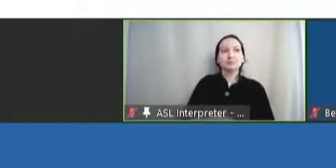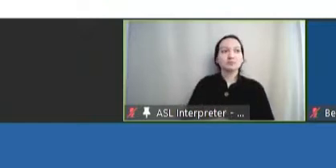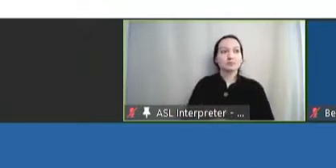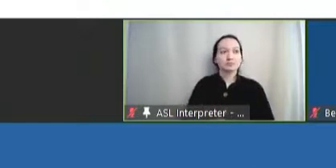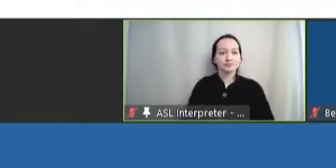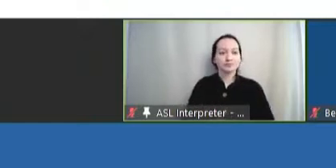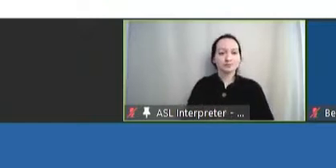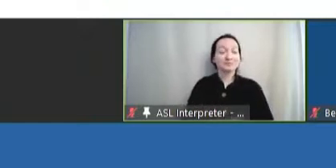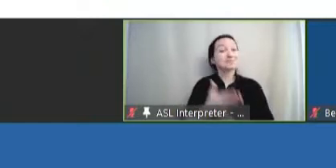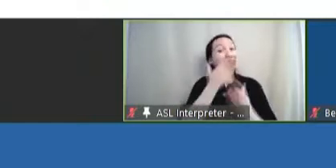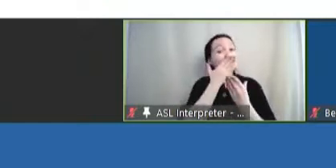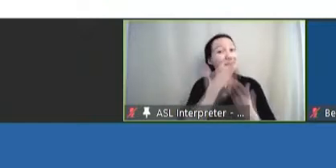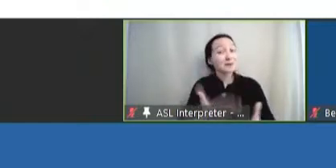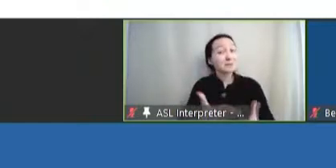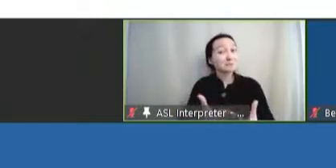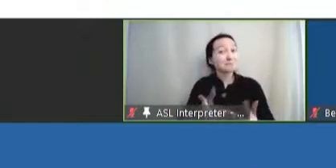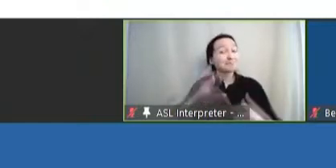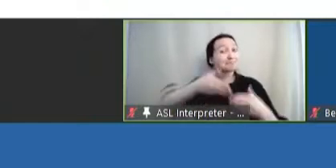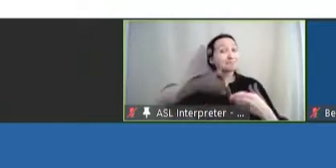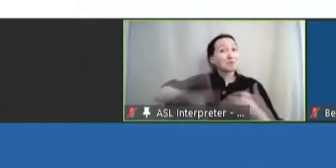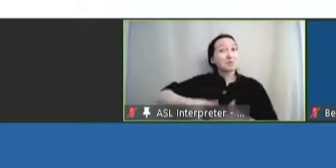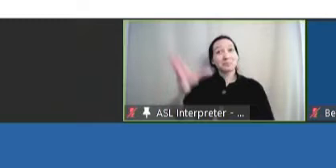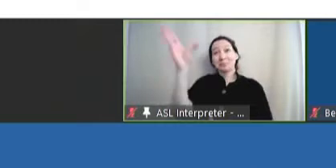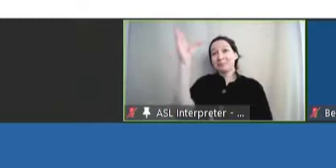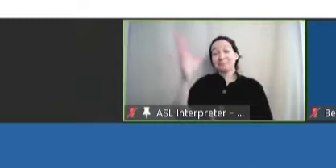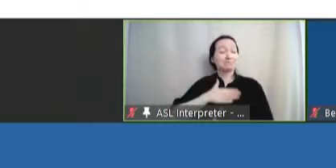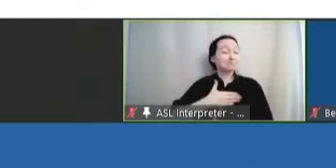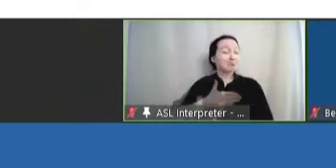Thank you. This concludes our presentation. We'll be happy to take any questions.